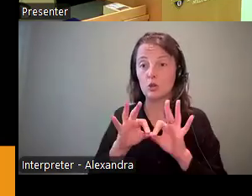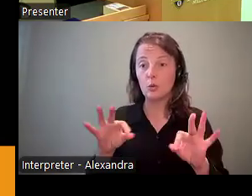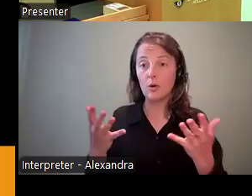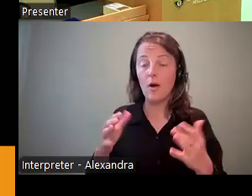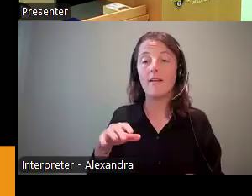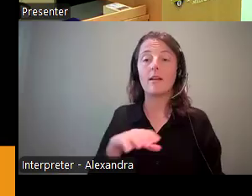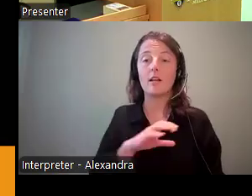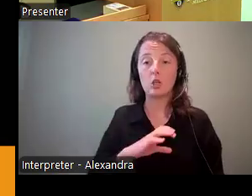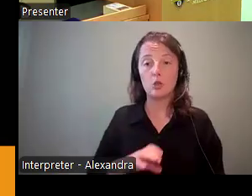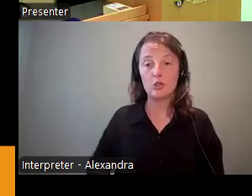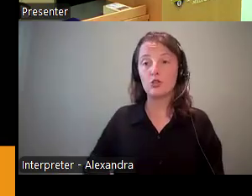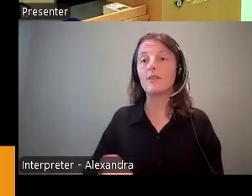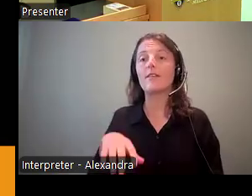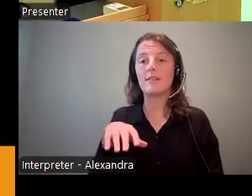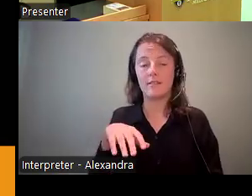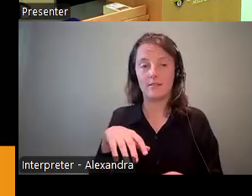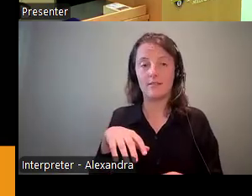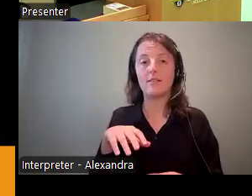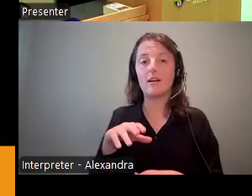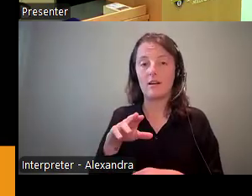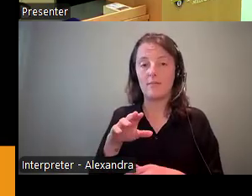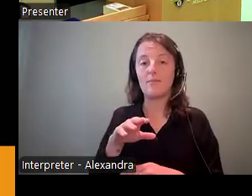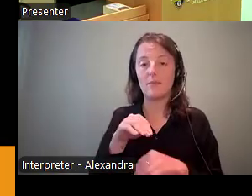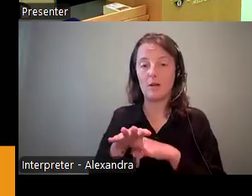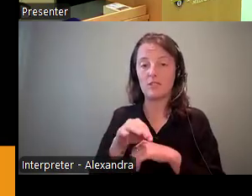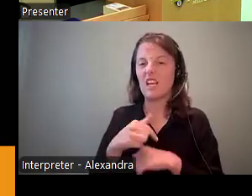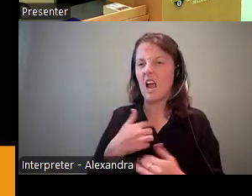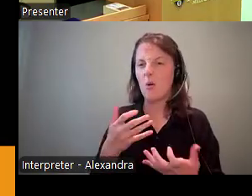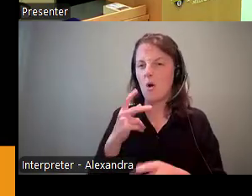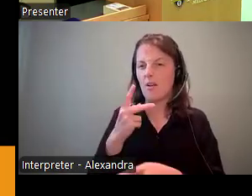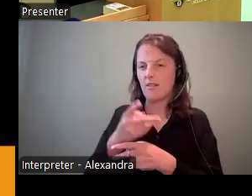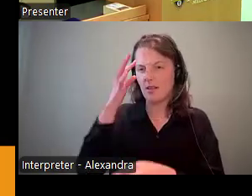I wanted to take a faith ba faith-based approach for a couple of personal reasons.